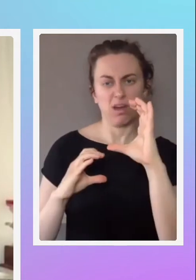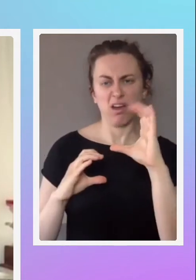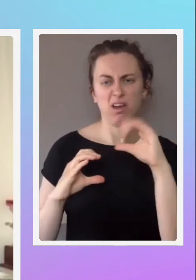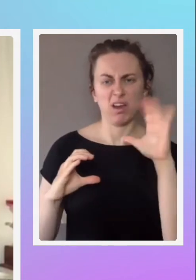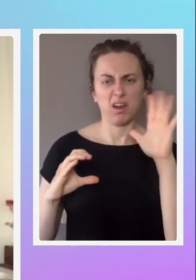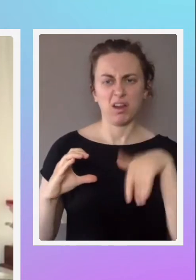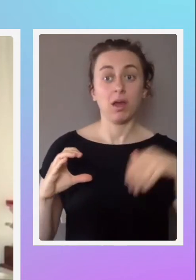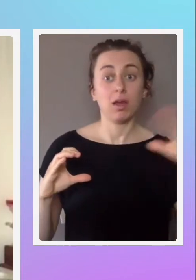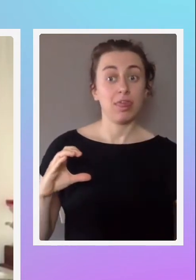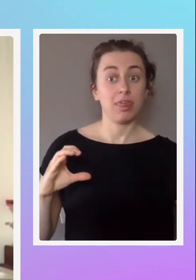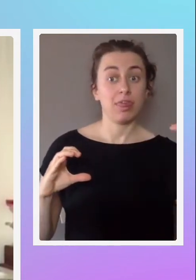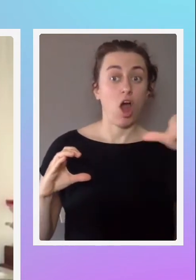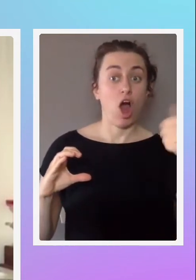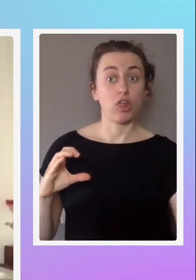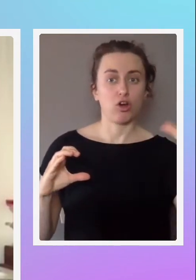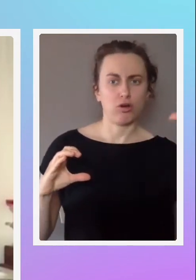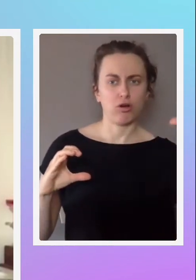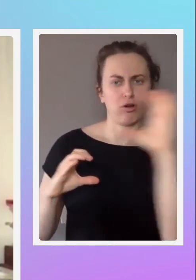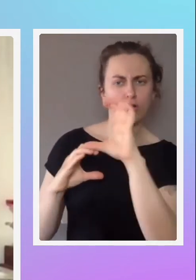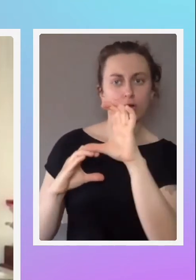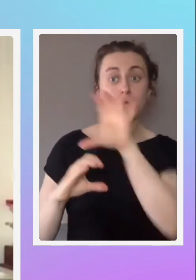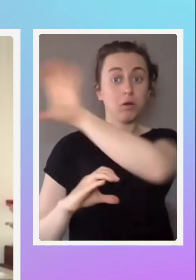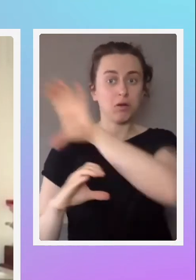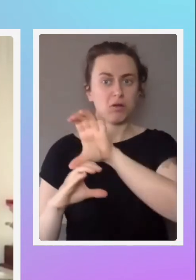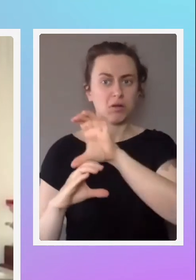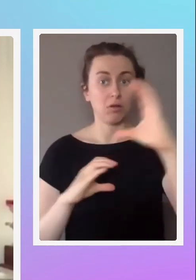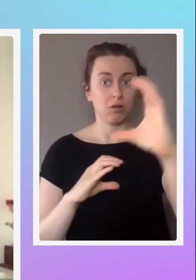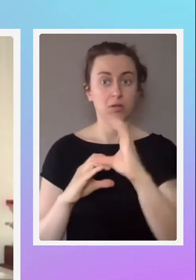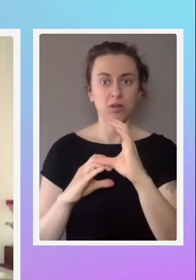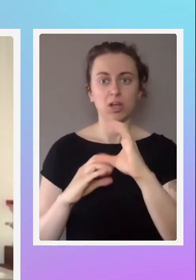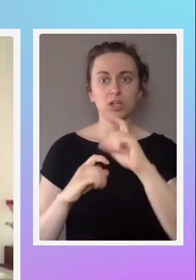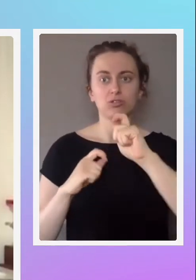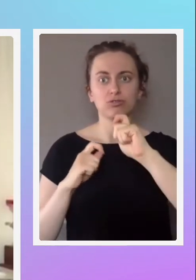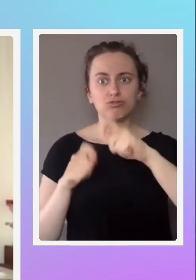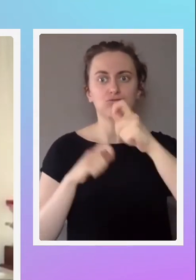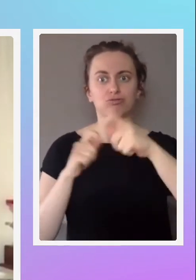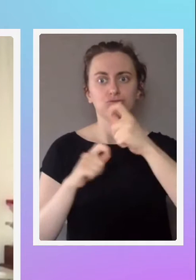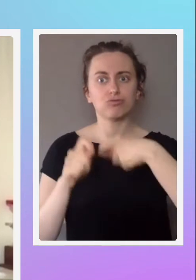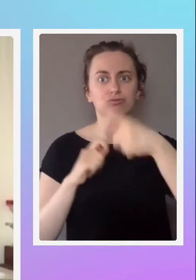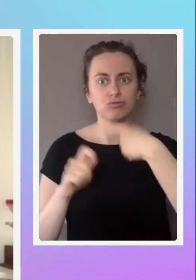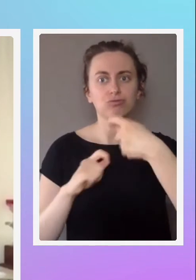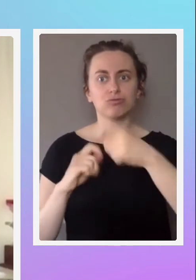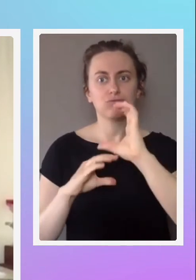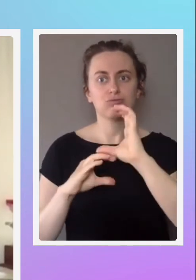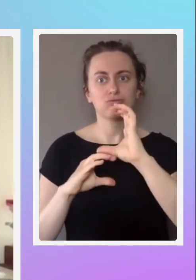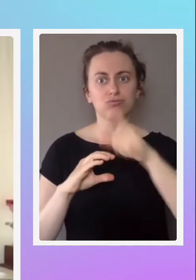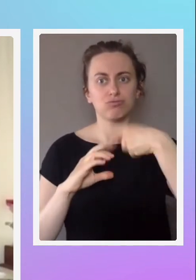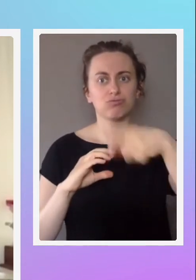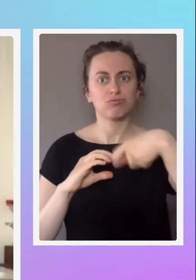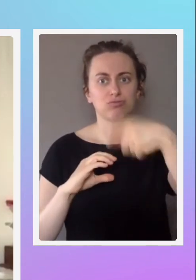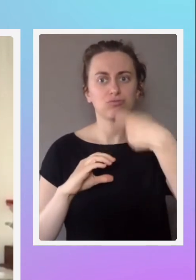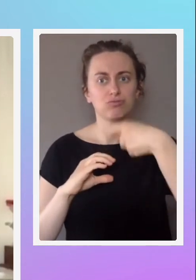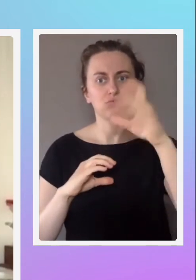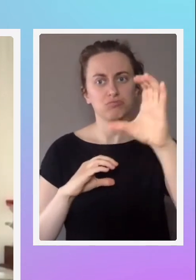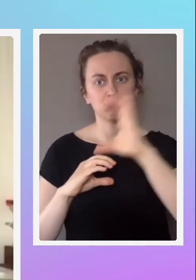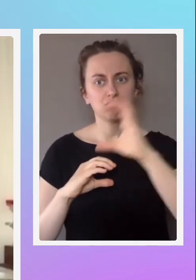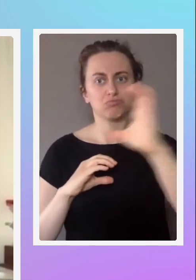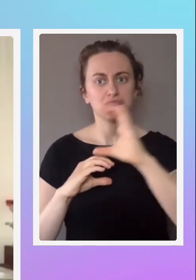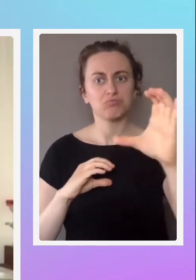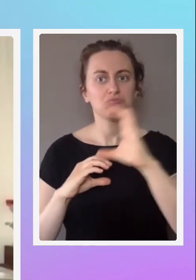Of course what that means is that the body, the application has to have the application programming interface